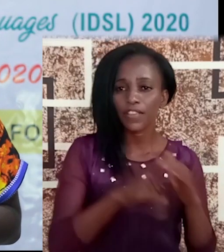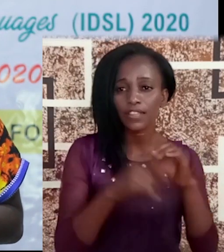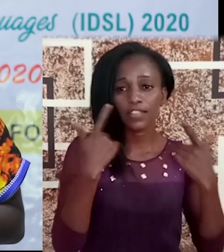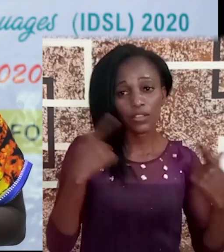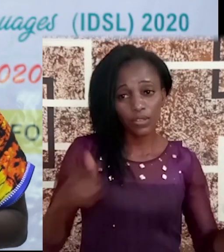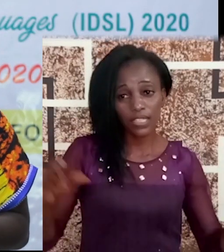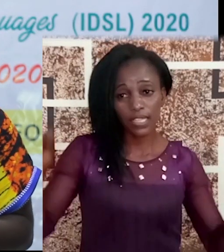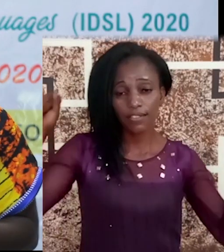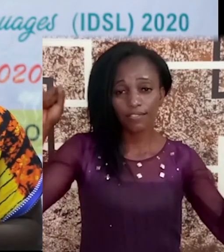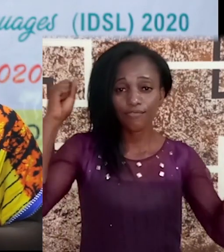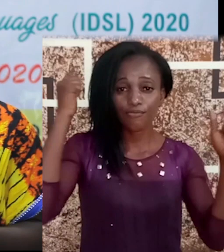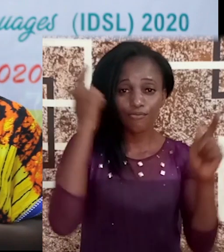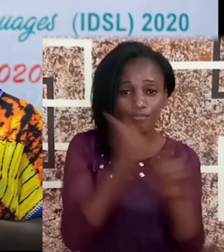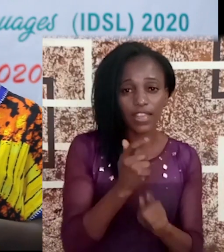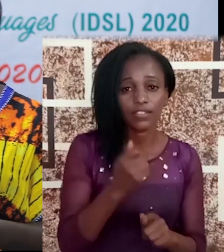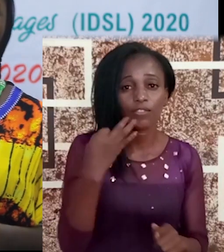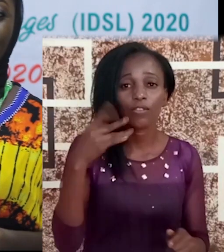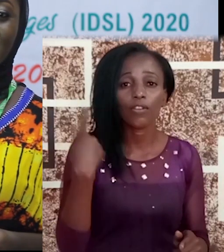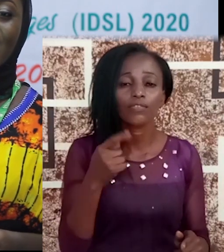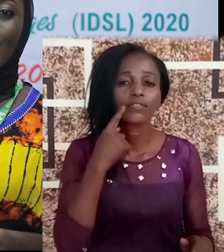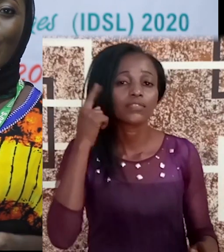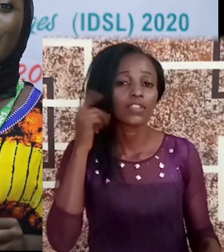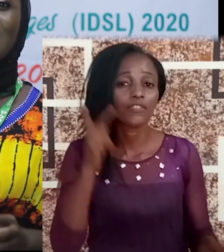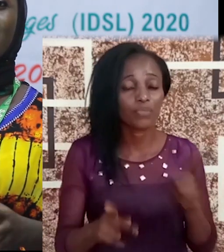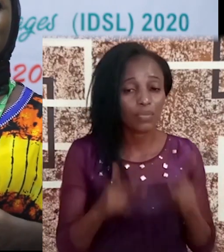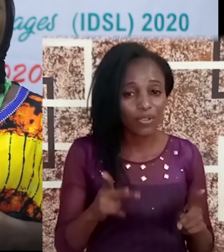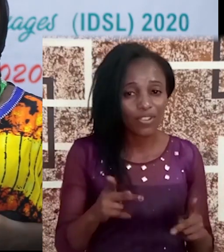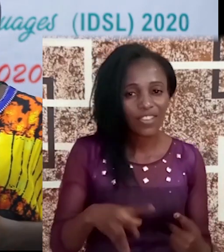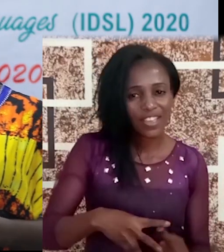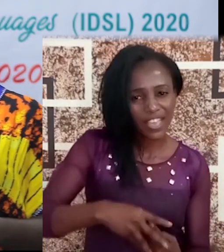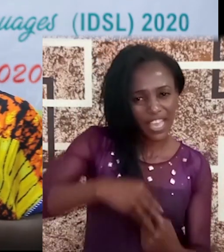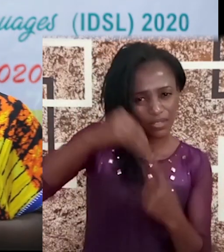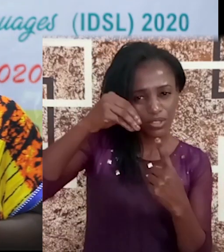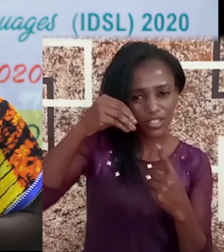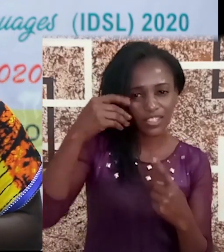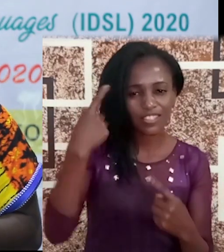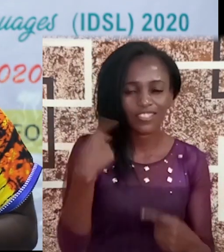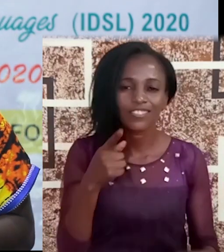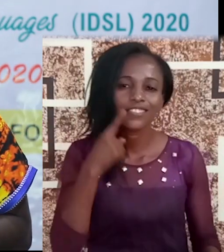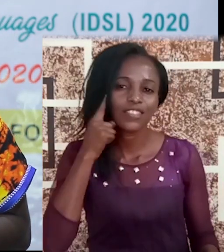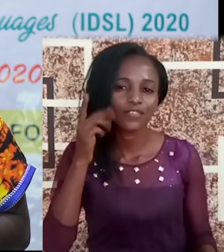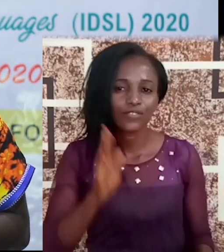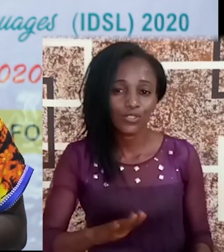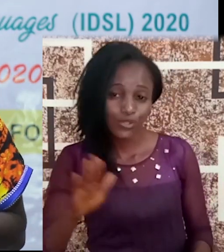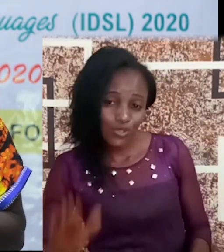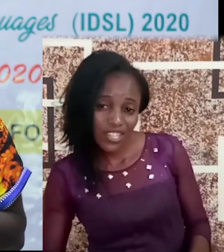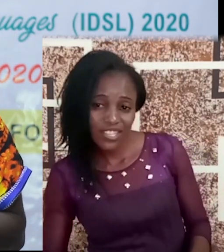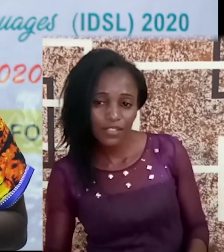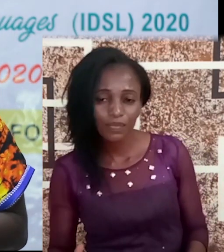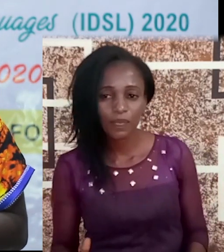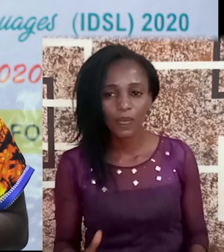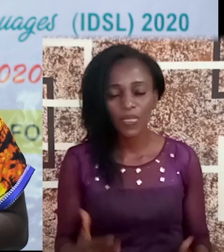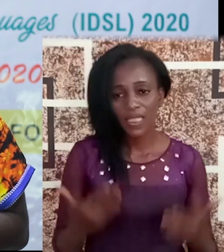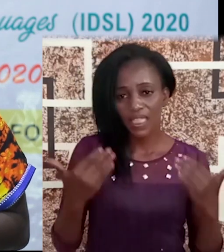In S-DELI, we believe that signed languages are for everyone! We believe in the linguistic rights of the Deaf people, especially the deaf children.